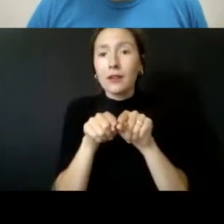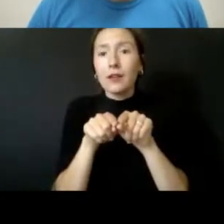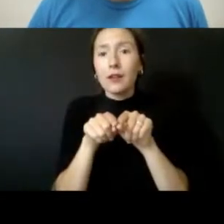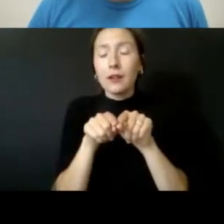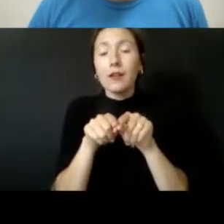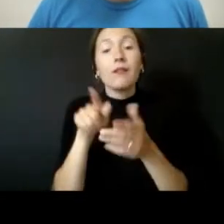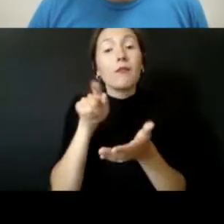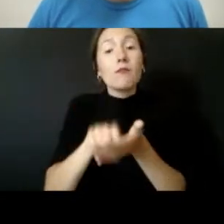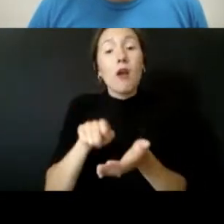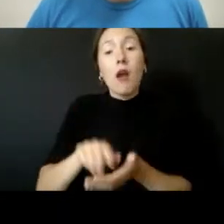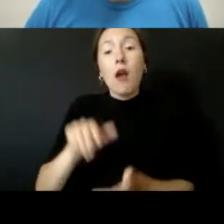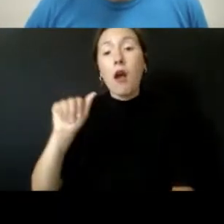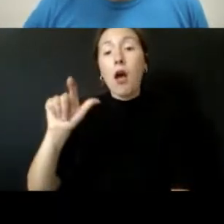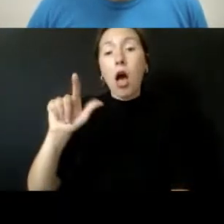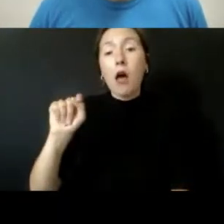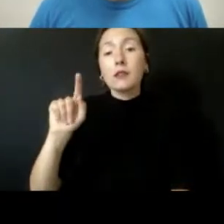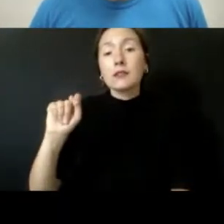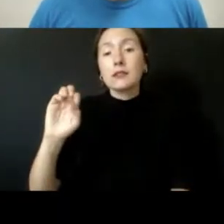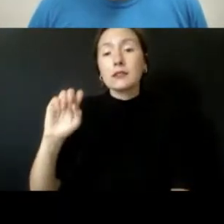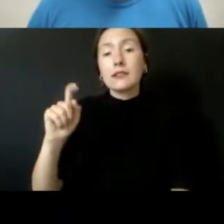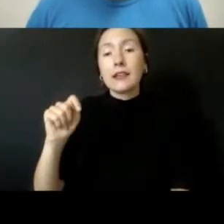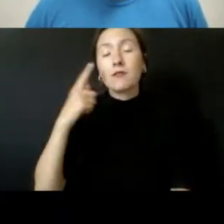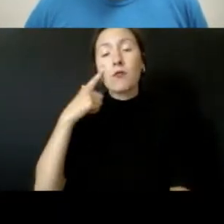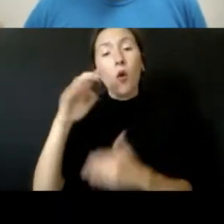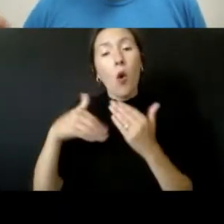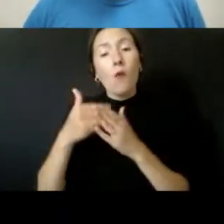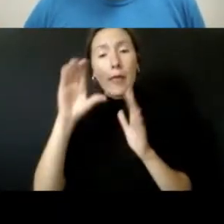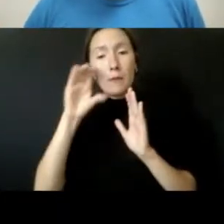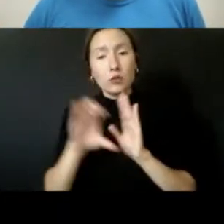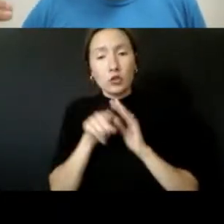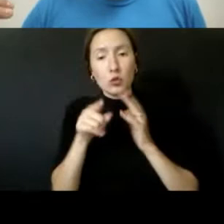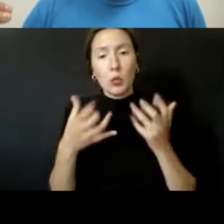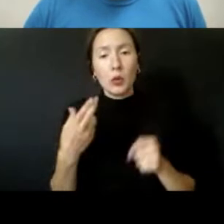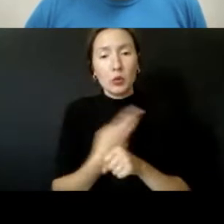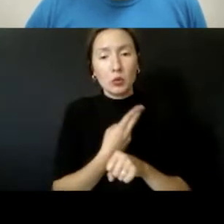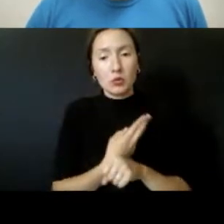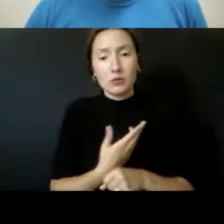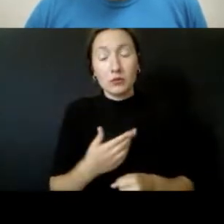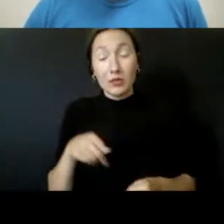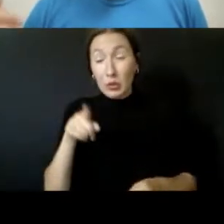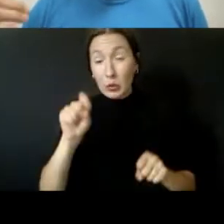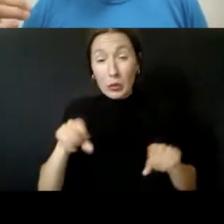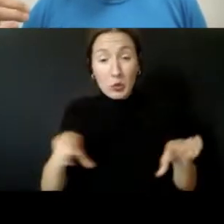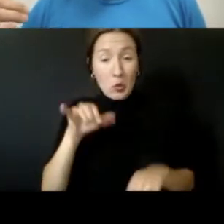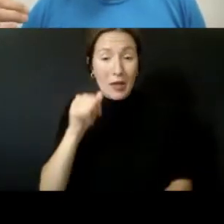in the storyboard that's something you can do tomorrow right look at the colors that